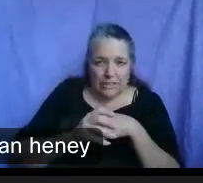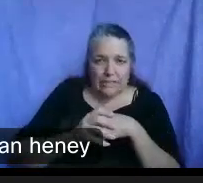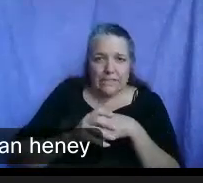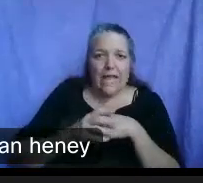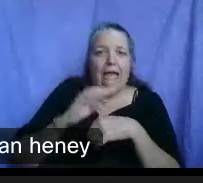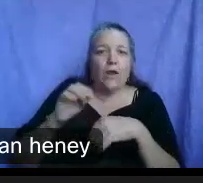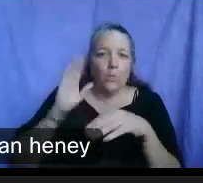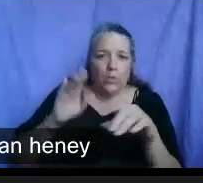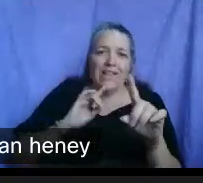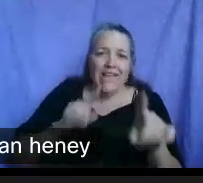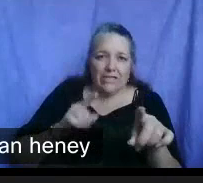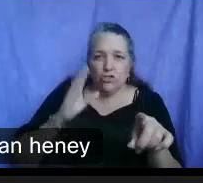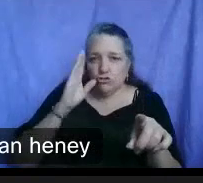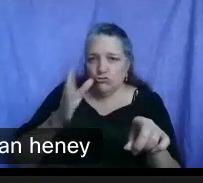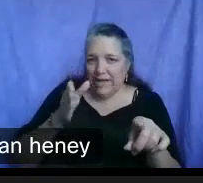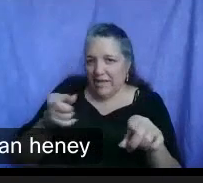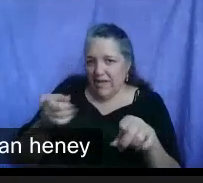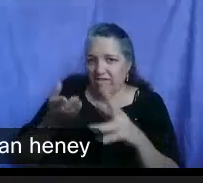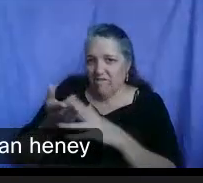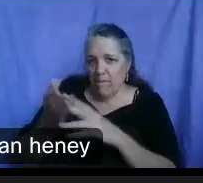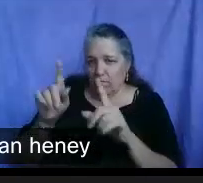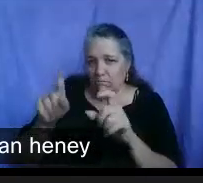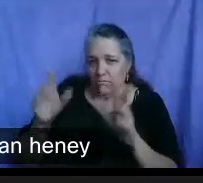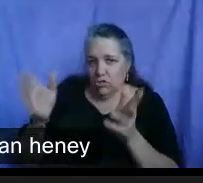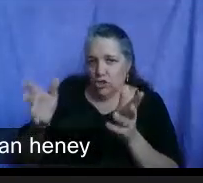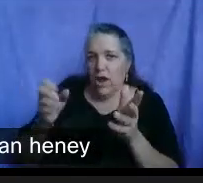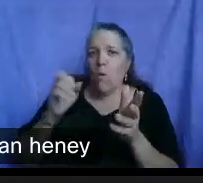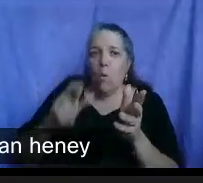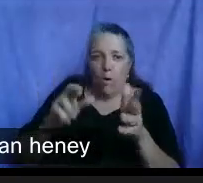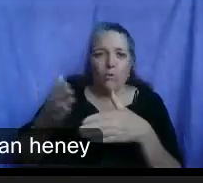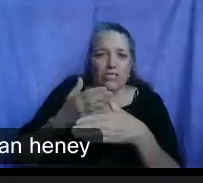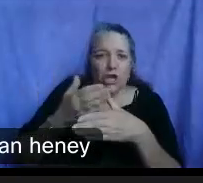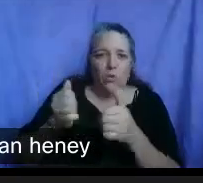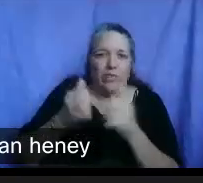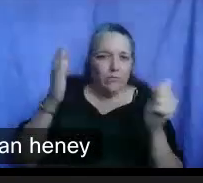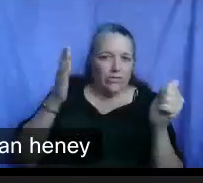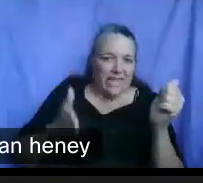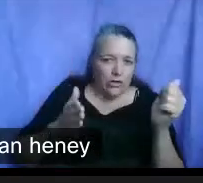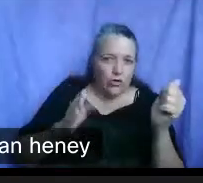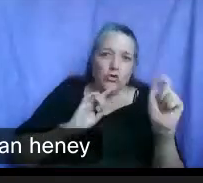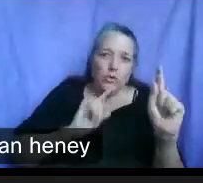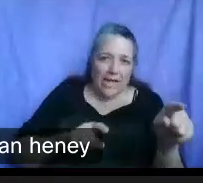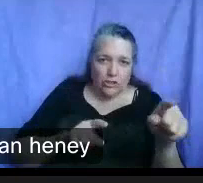or we will share your question with the presenter to respond to throughout the workshop. If we